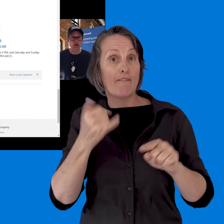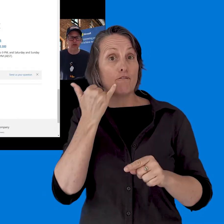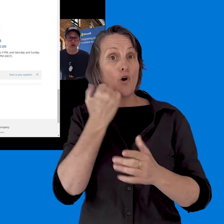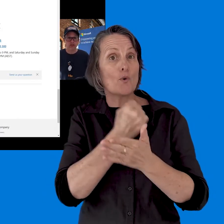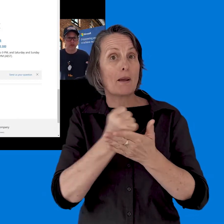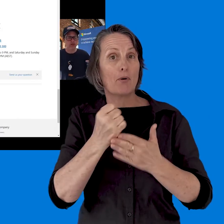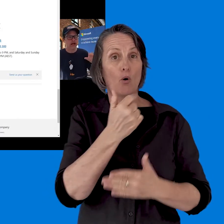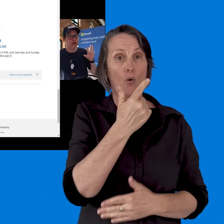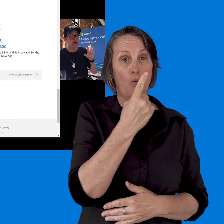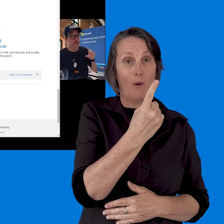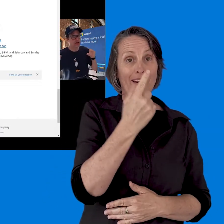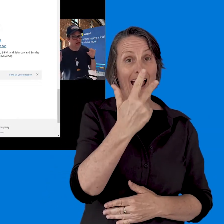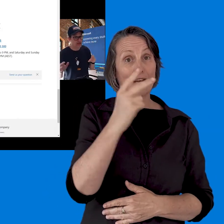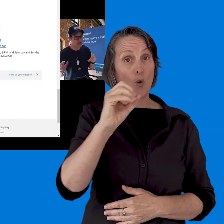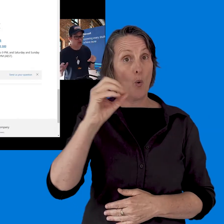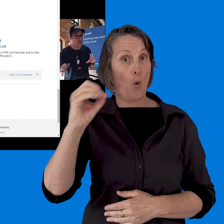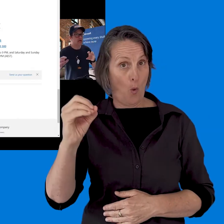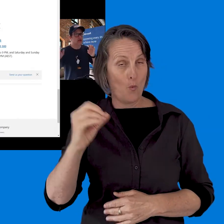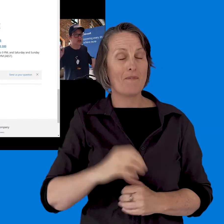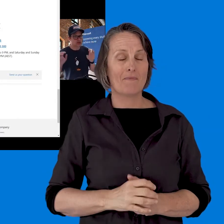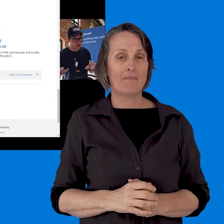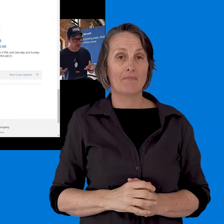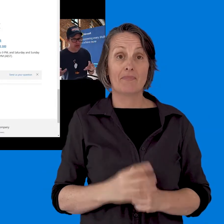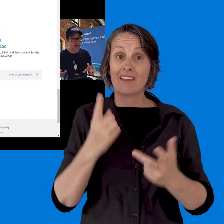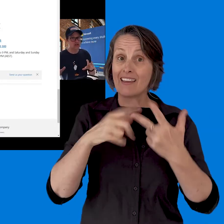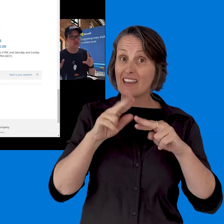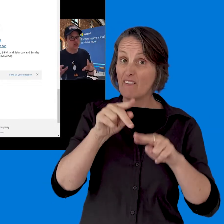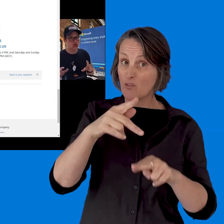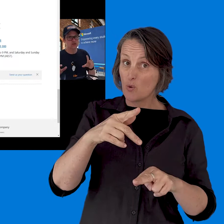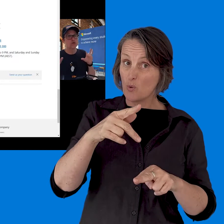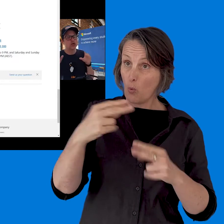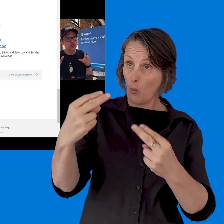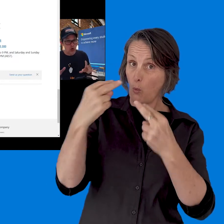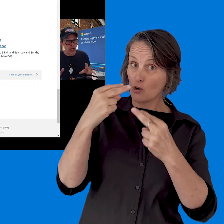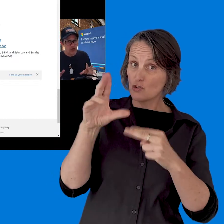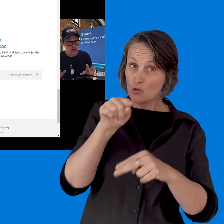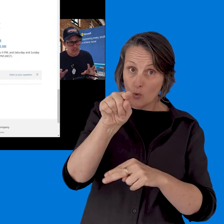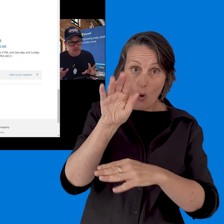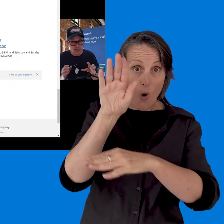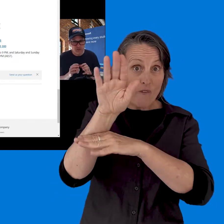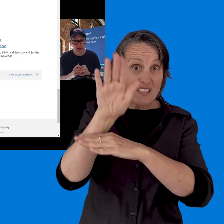Now those of you that are coming from another country. Don't forget to search for your country-specific.